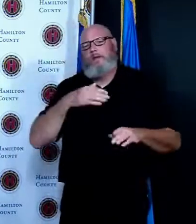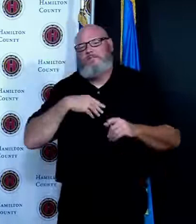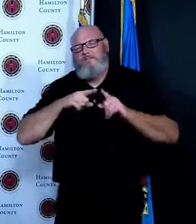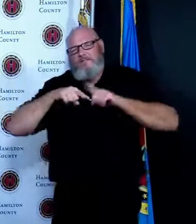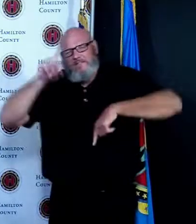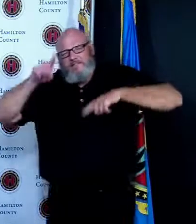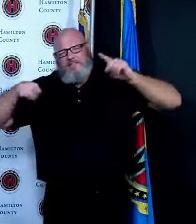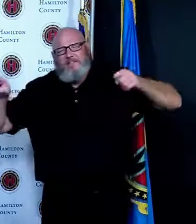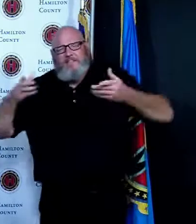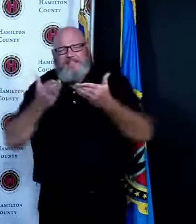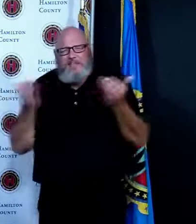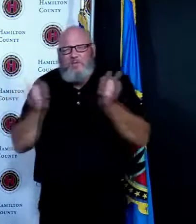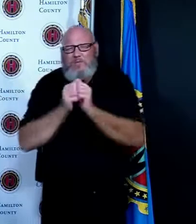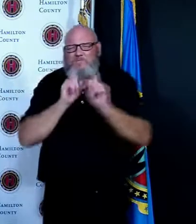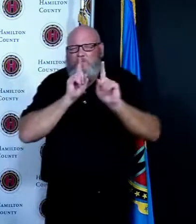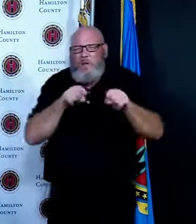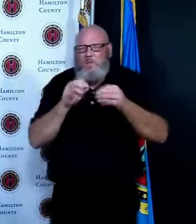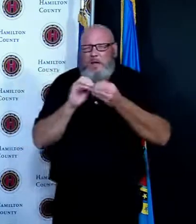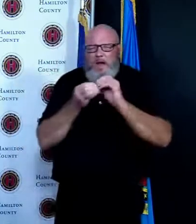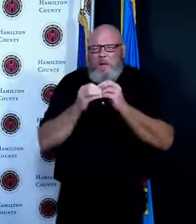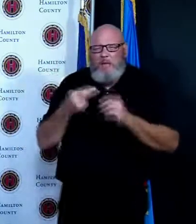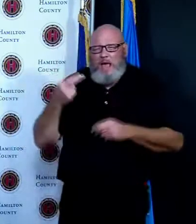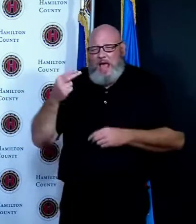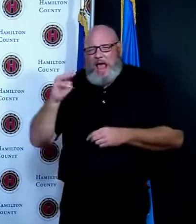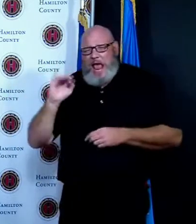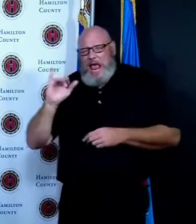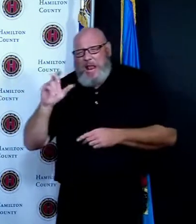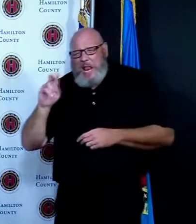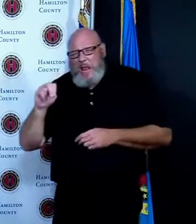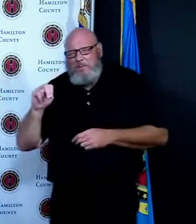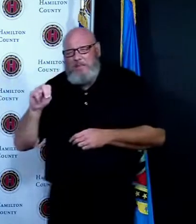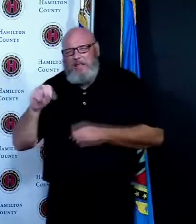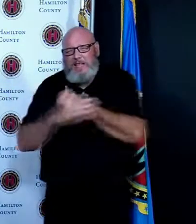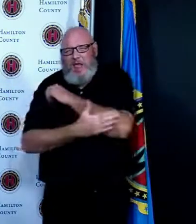like that somewhere where you can I mean I think for example the number that sticks out to me was